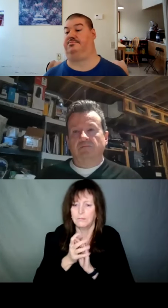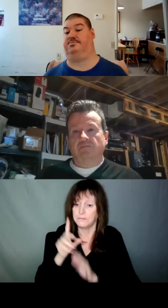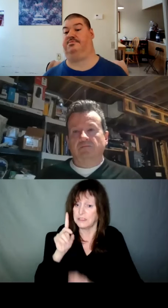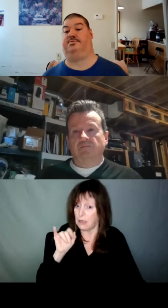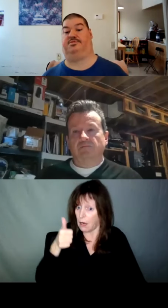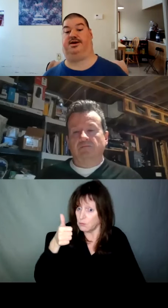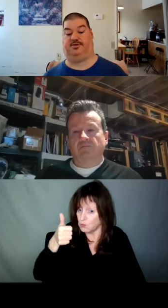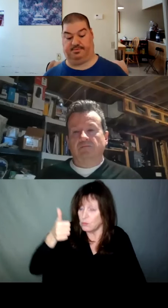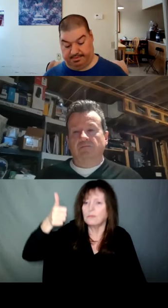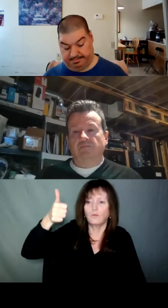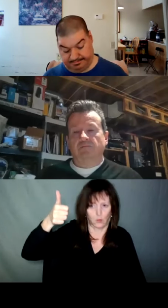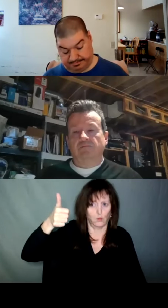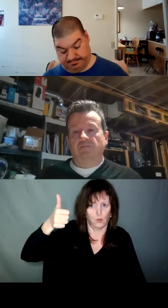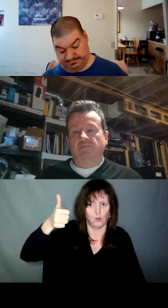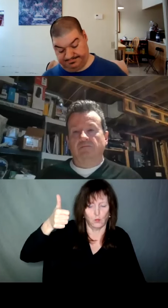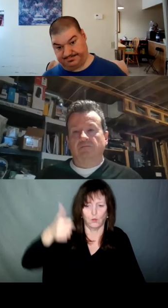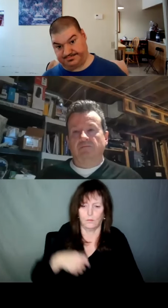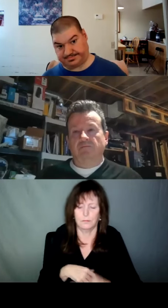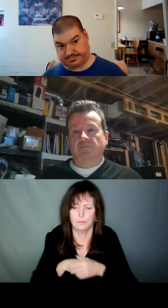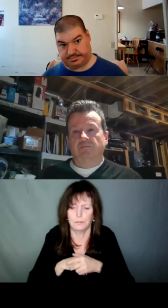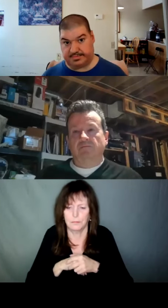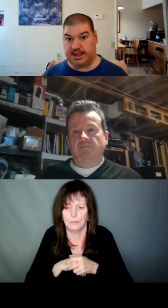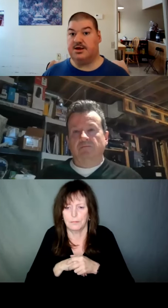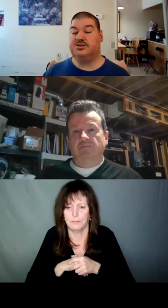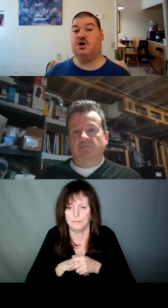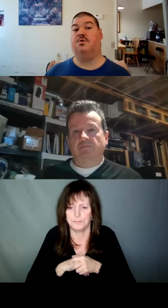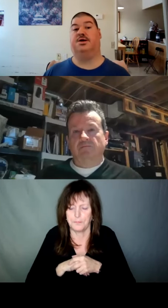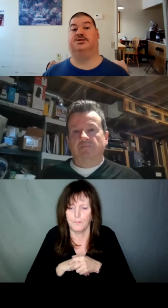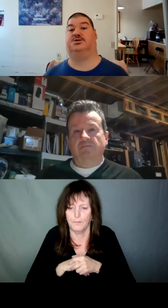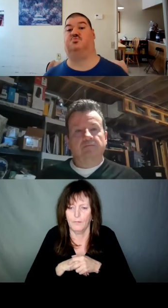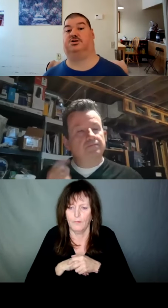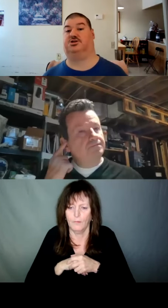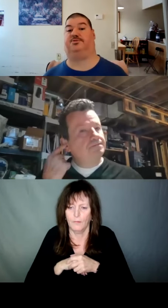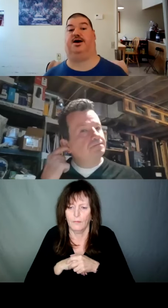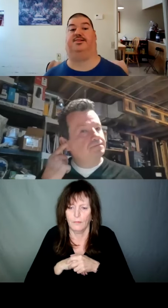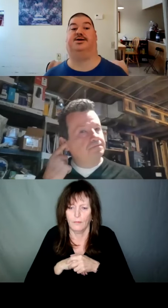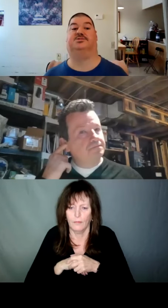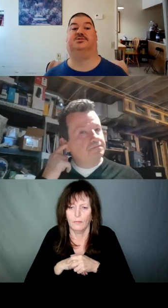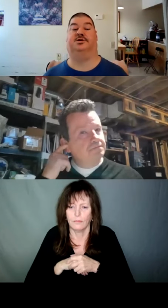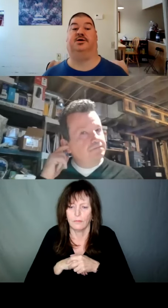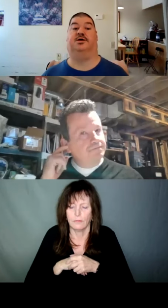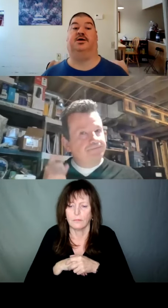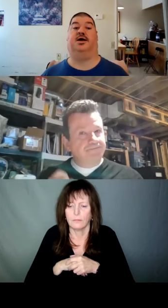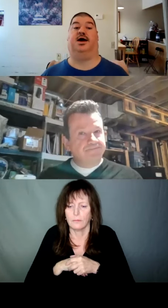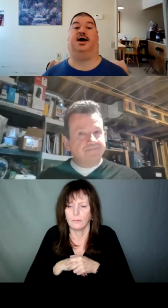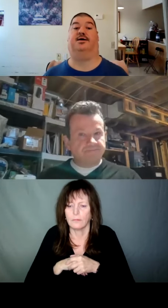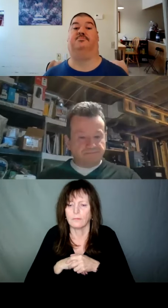» RAIHAN HUSSAIN: I see the captioning so it is working as well